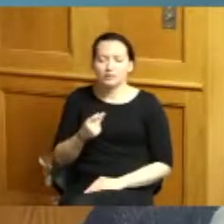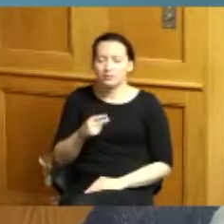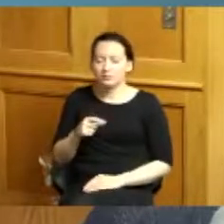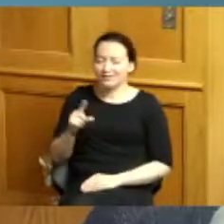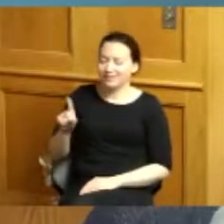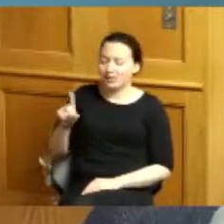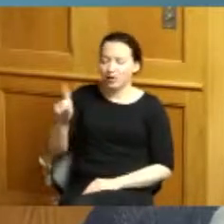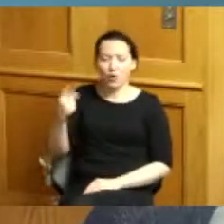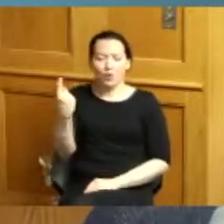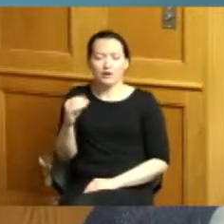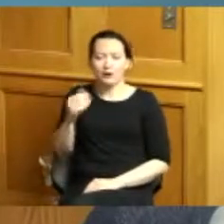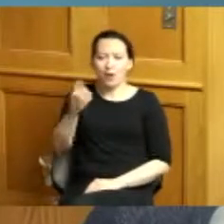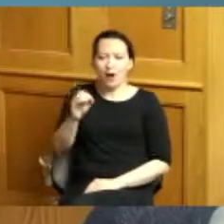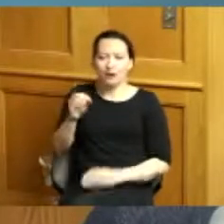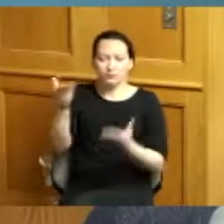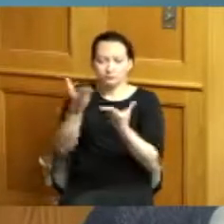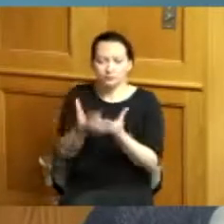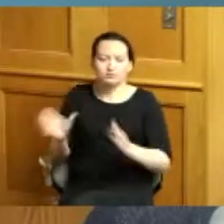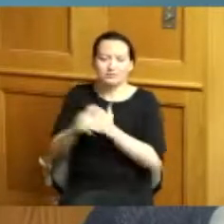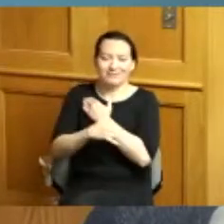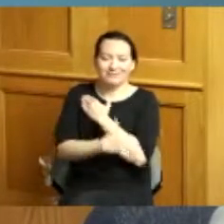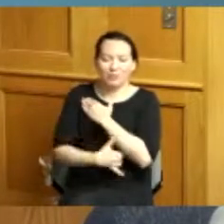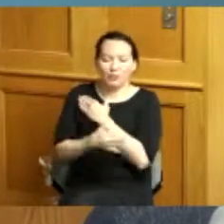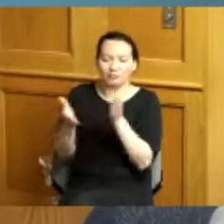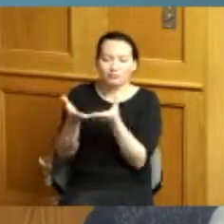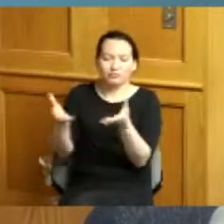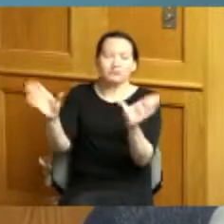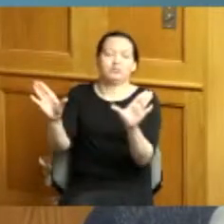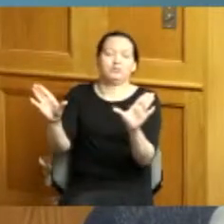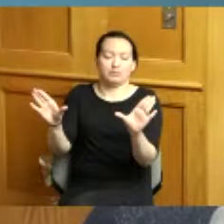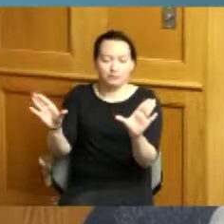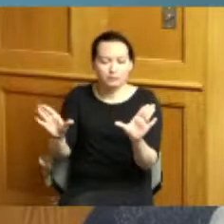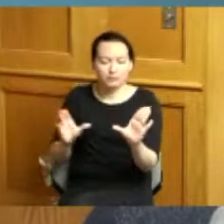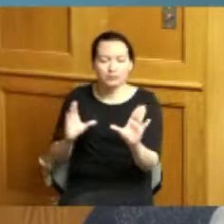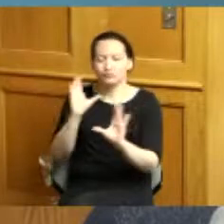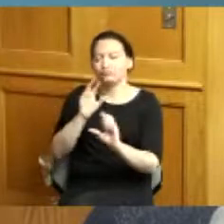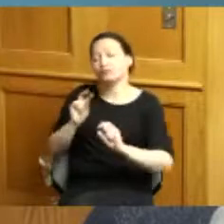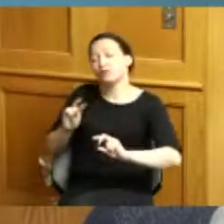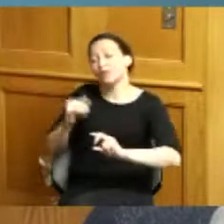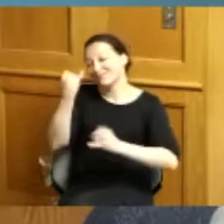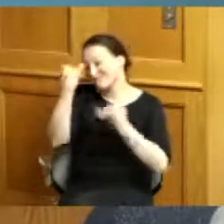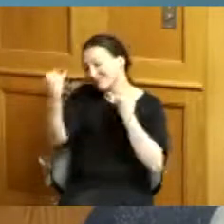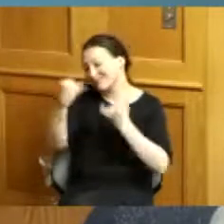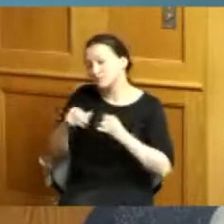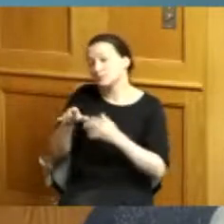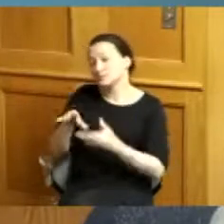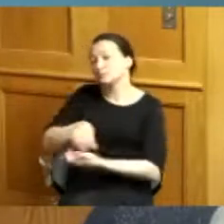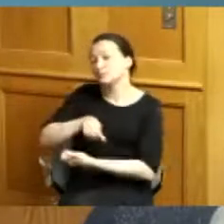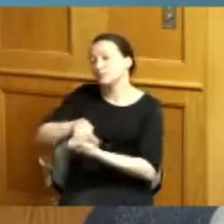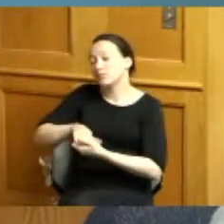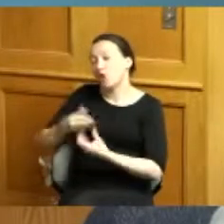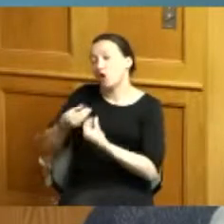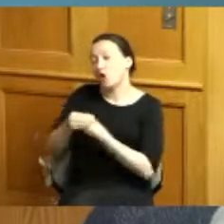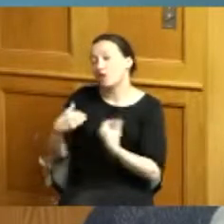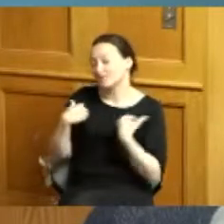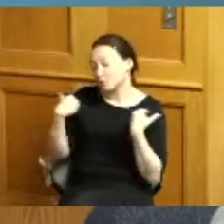Summit and county-wide so looking forward to to those ideas with the office of Youth and I forgot